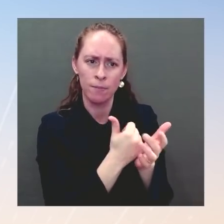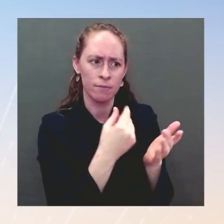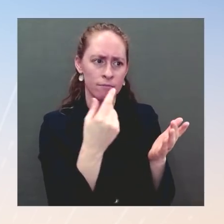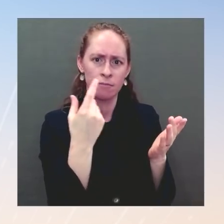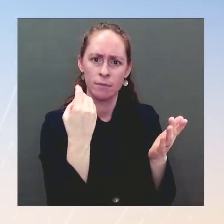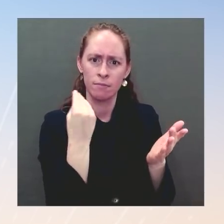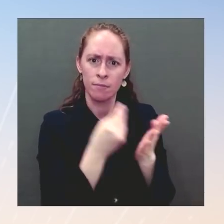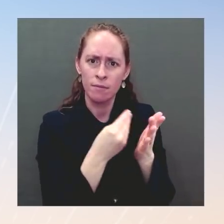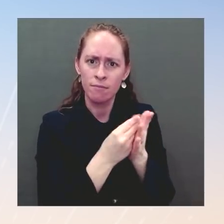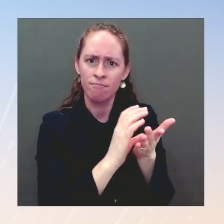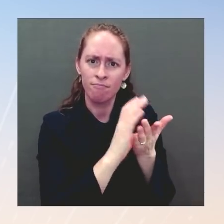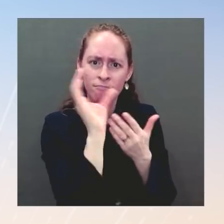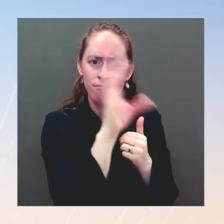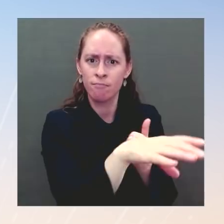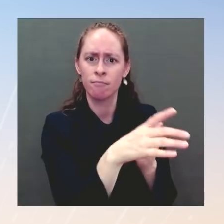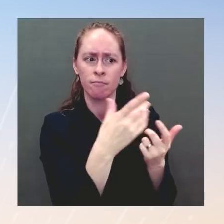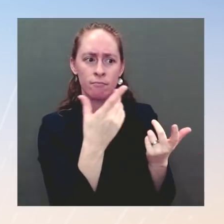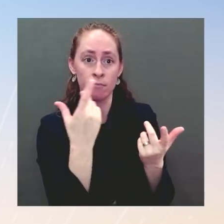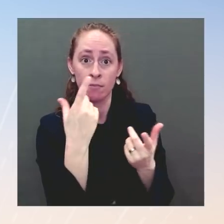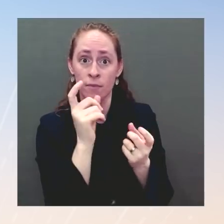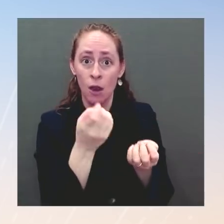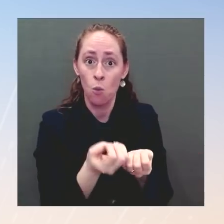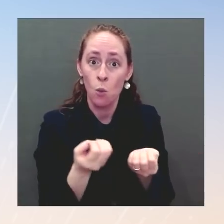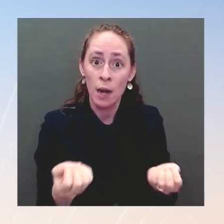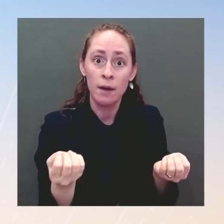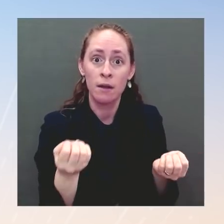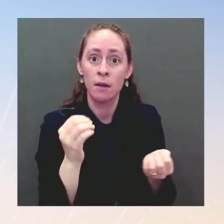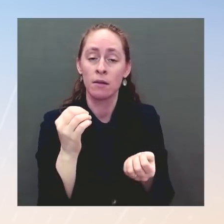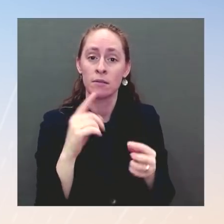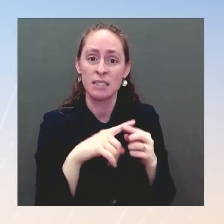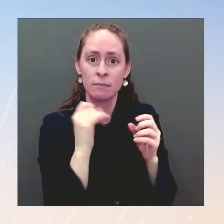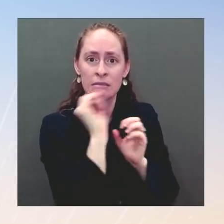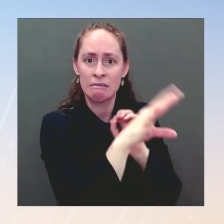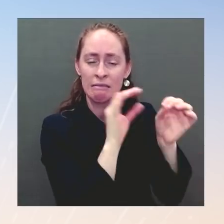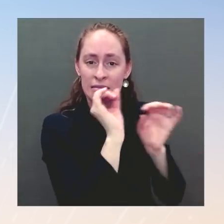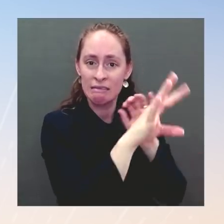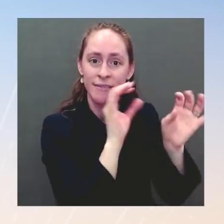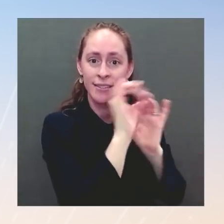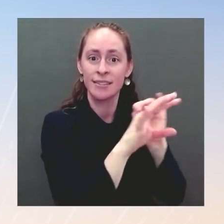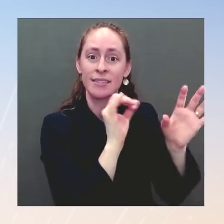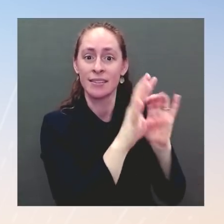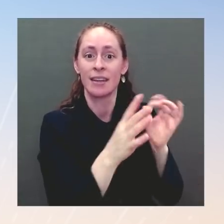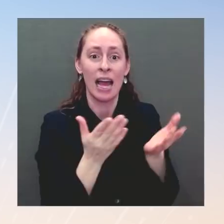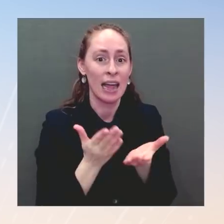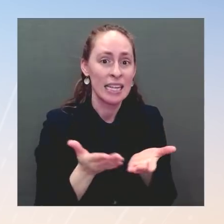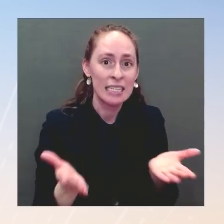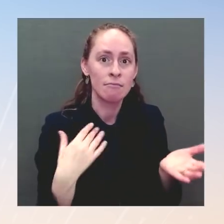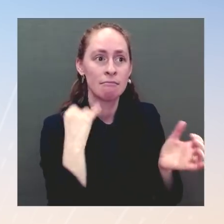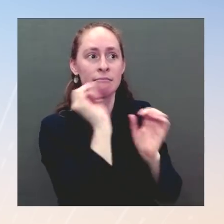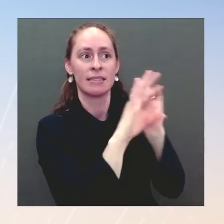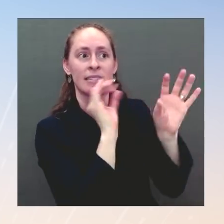to plus up not only our NATO forces and our force posture but the force posture of our partners in Eastern Europe